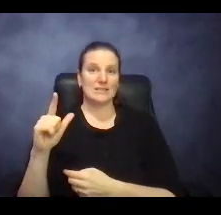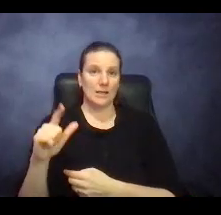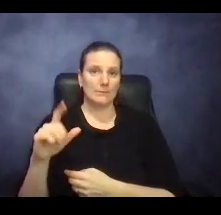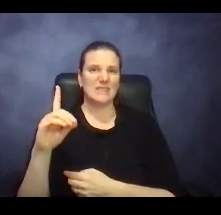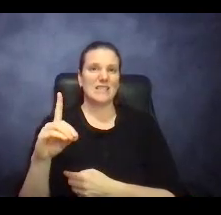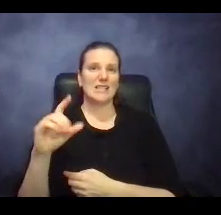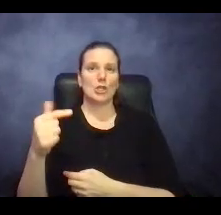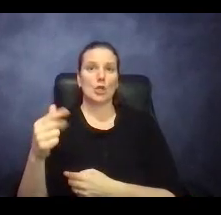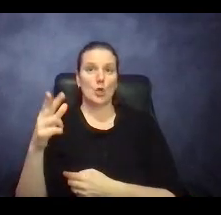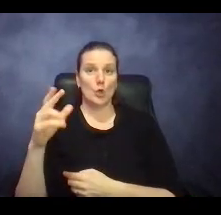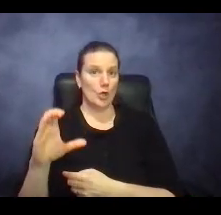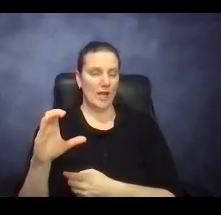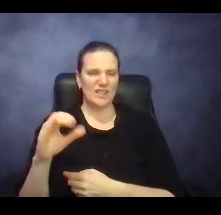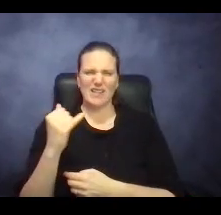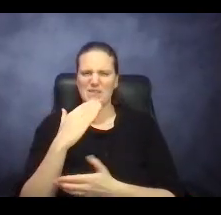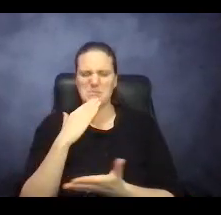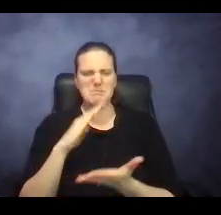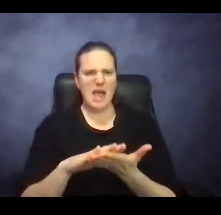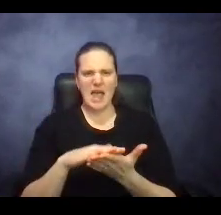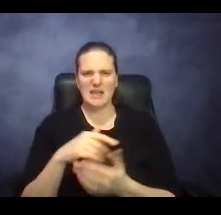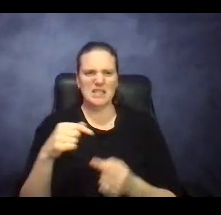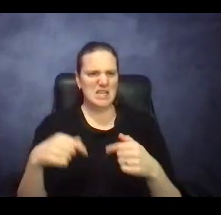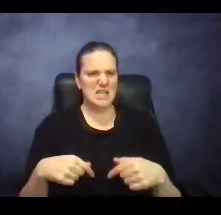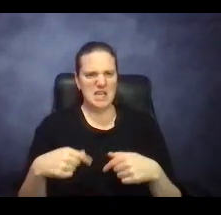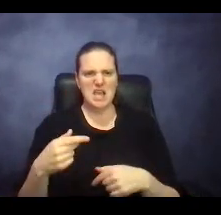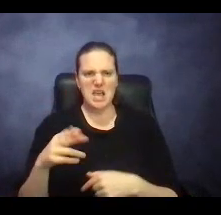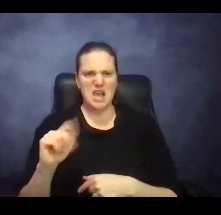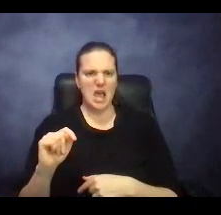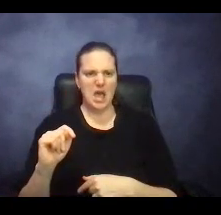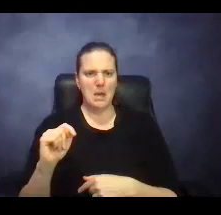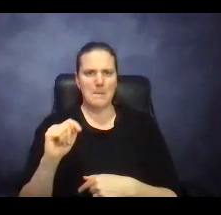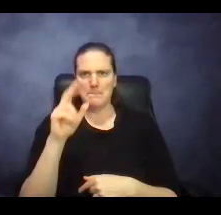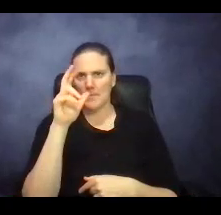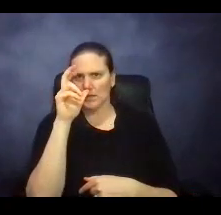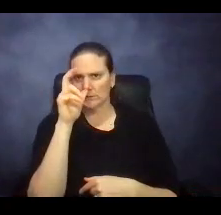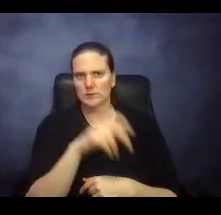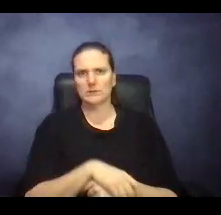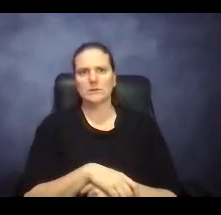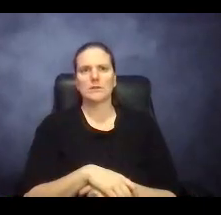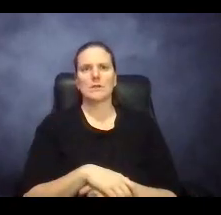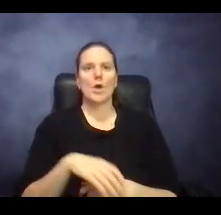of bad gut bugs.), probiotics, and then Omega-3s. That just decreases the inflammation in the gut.